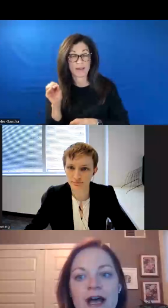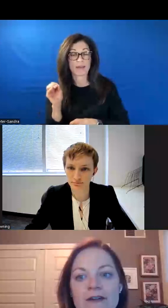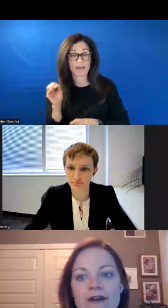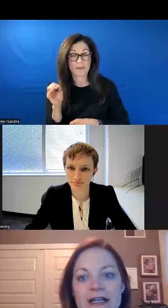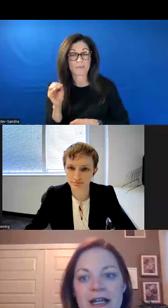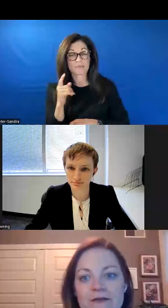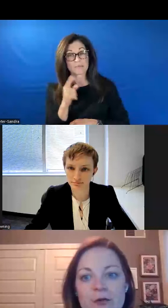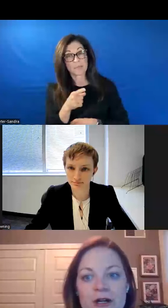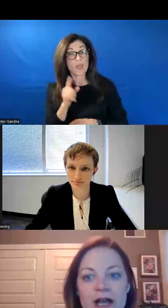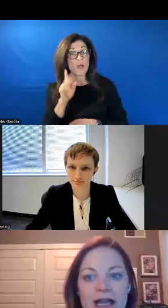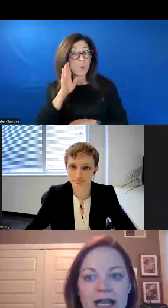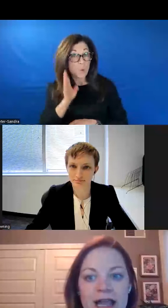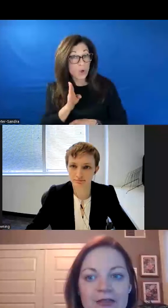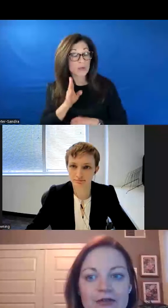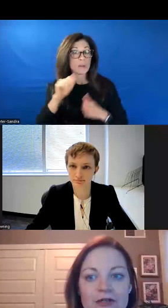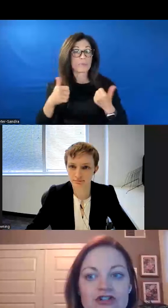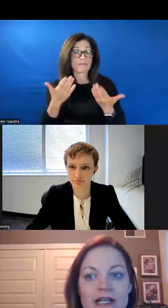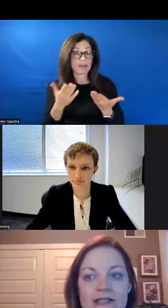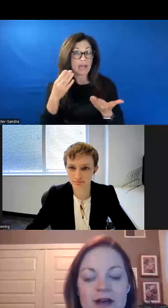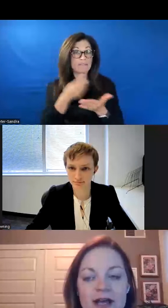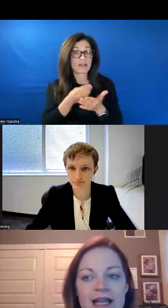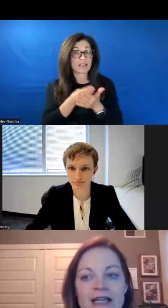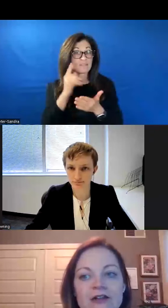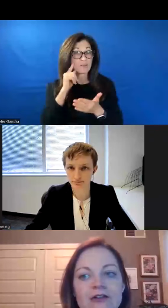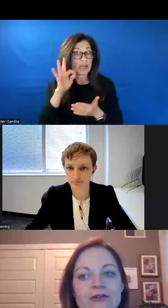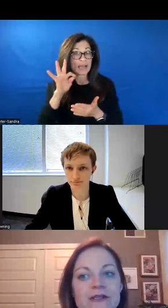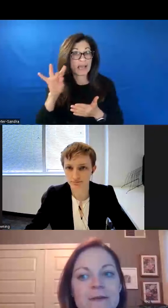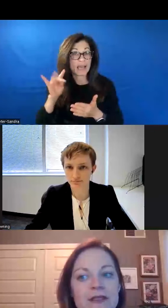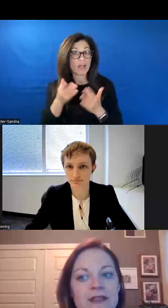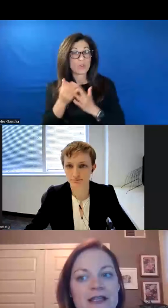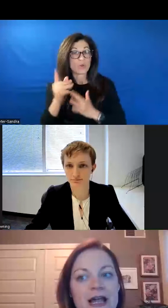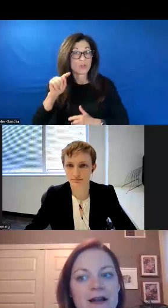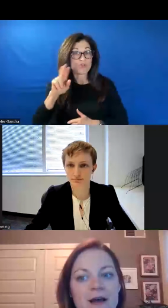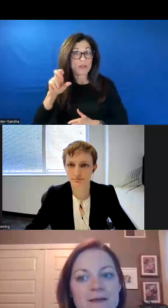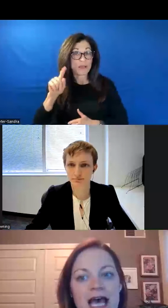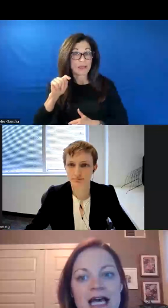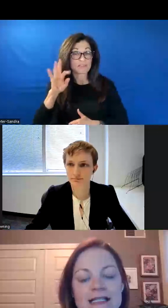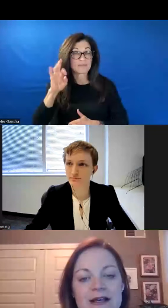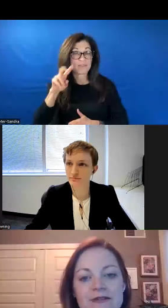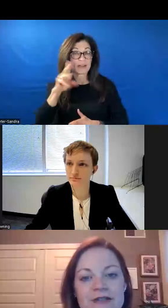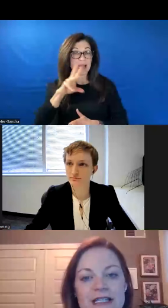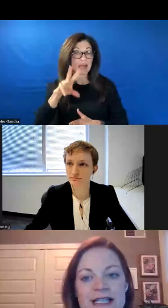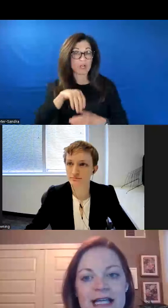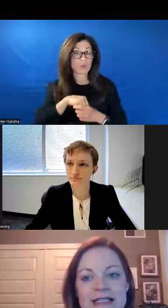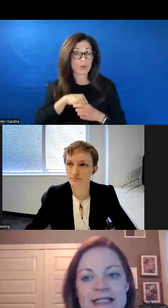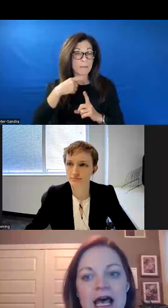PROVIDE FUNDING FOR 988 THROUGH A TRUST FUND AND INCLUDES A TAX OF 50 CENTS.